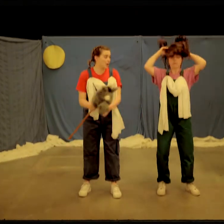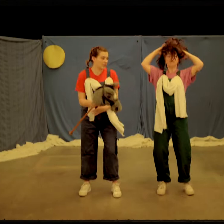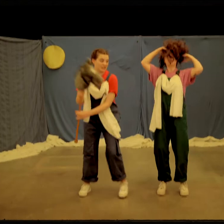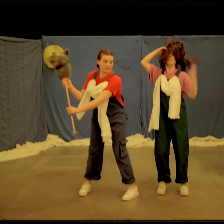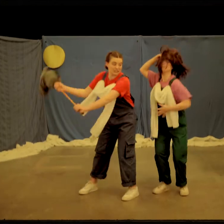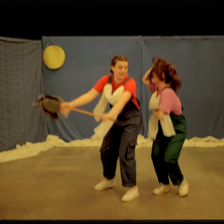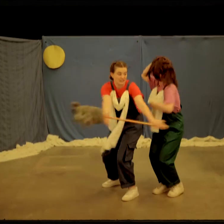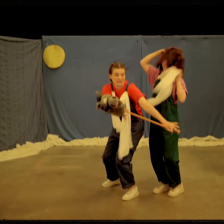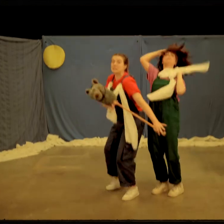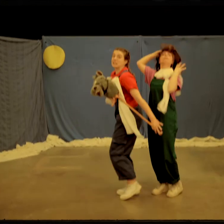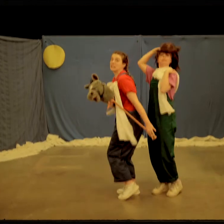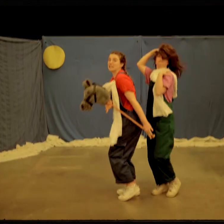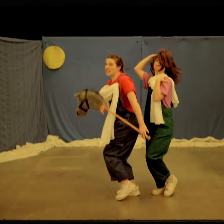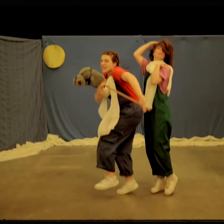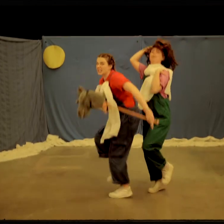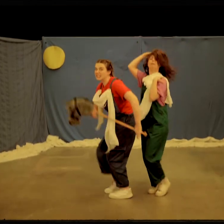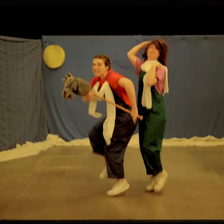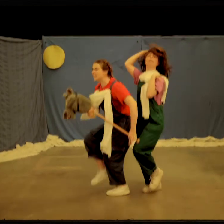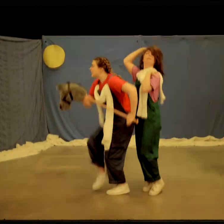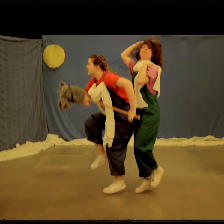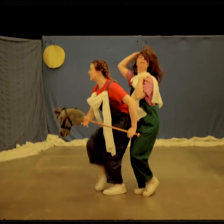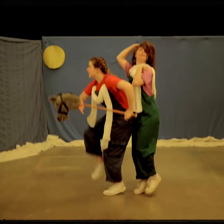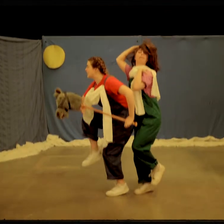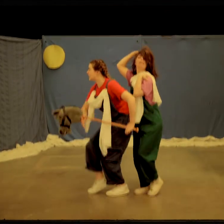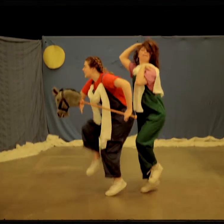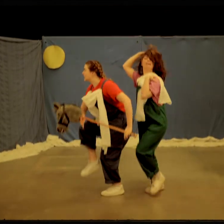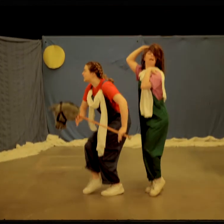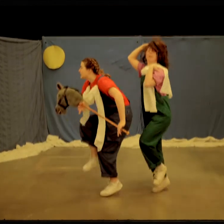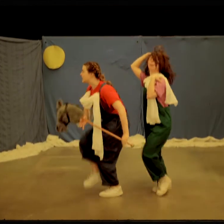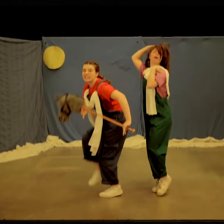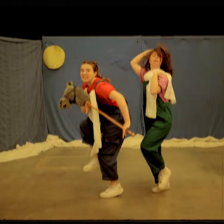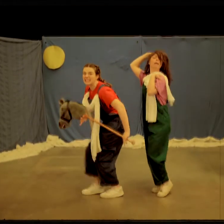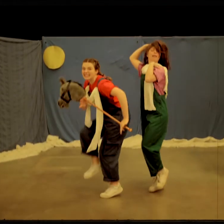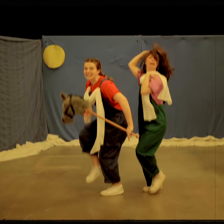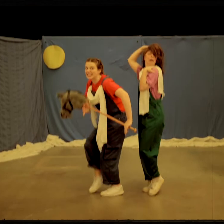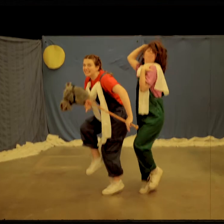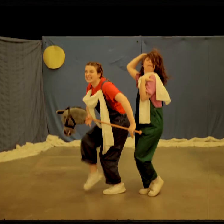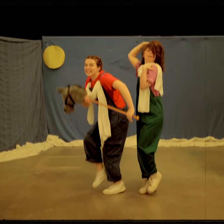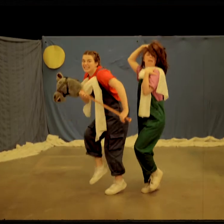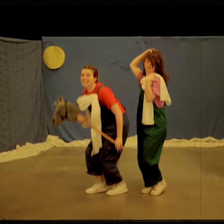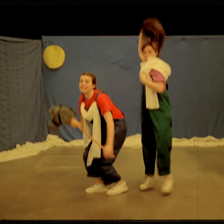Queen Helen of Sparta was snatched one night and whisked off to Troy causing a terrible fright.